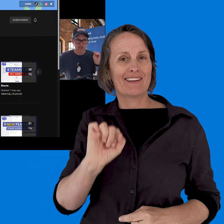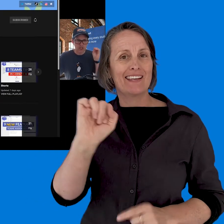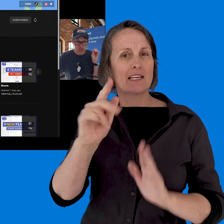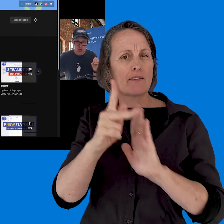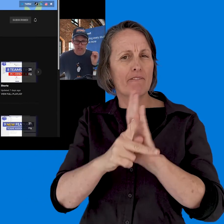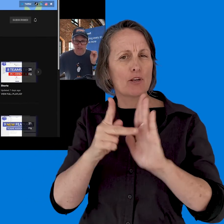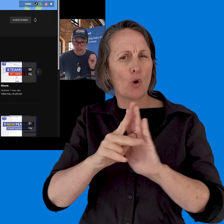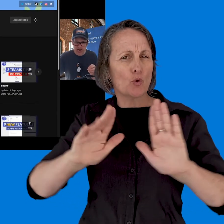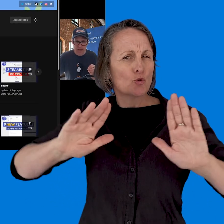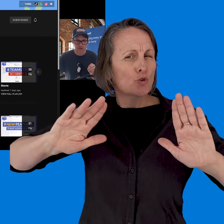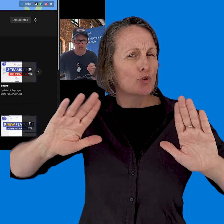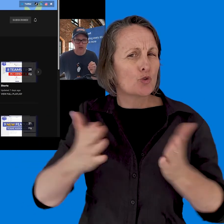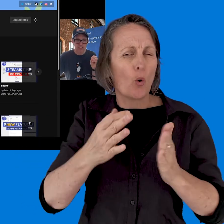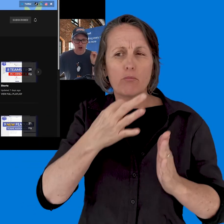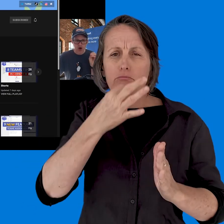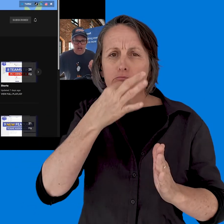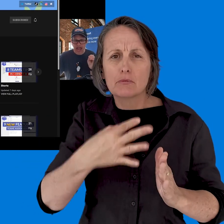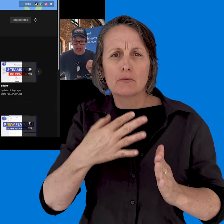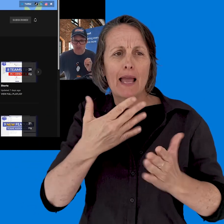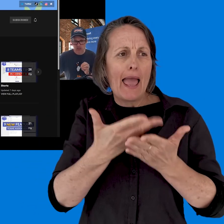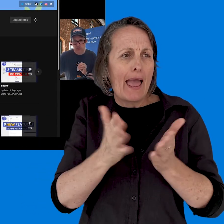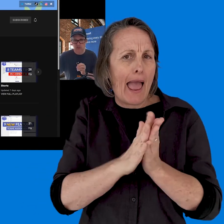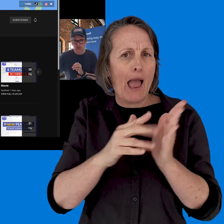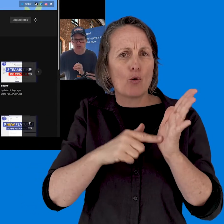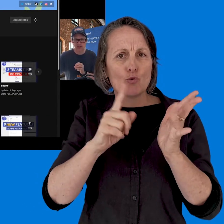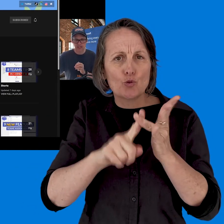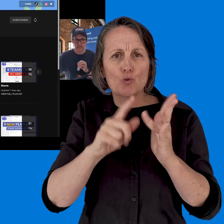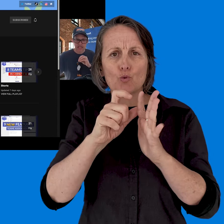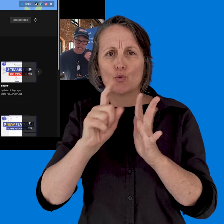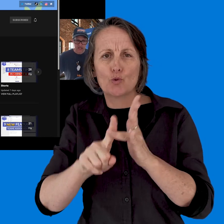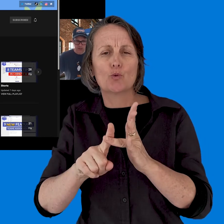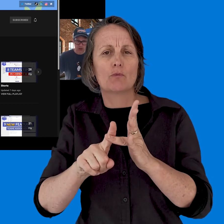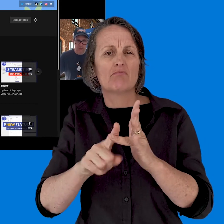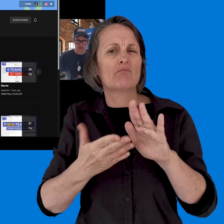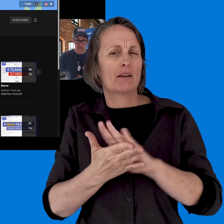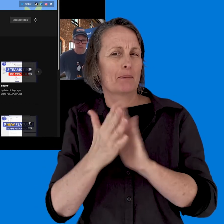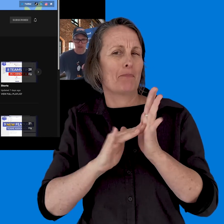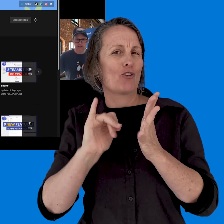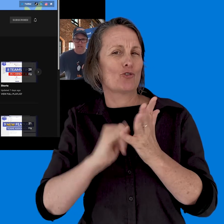He's a short little shot videos on how to do certain things in the Microsoft space.